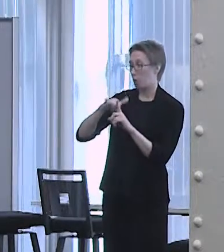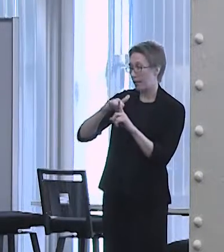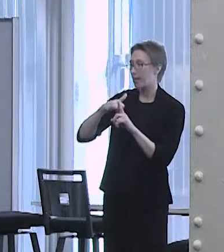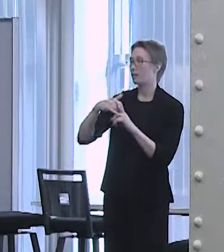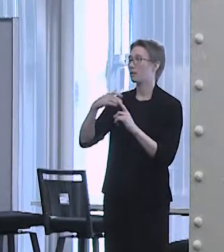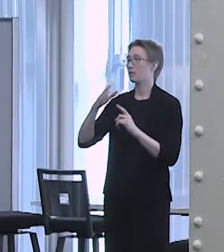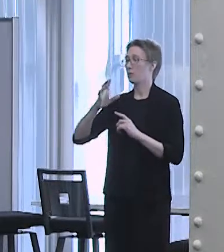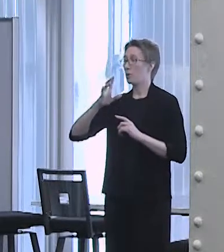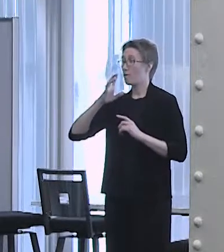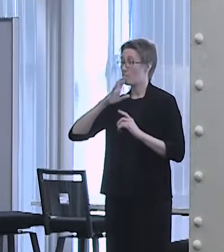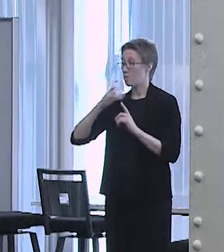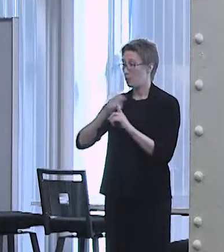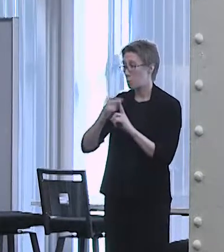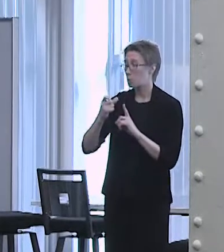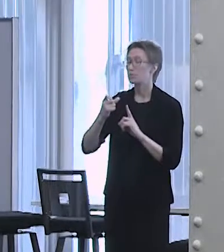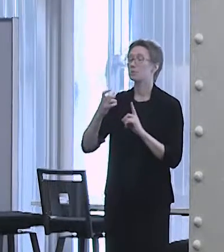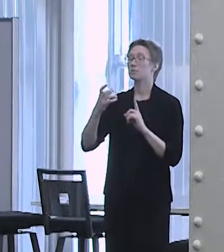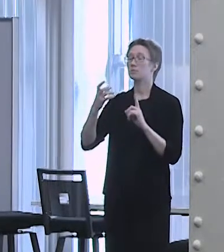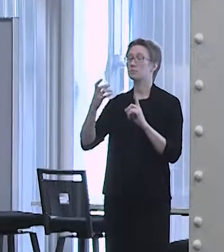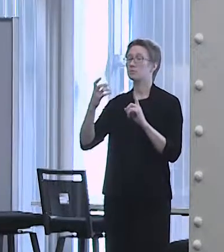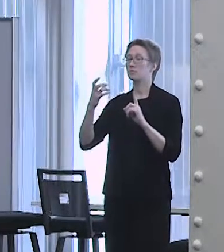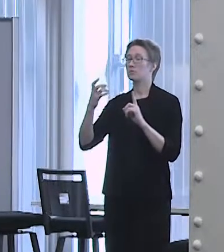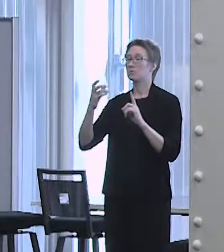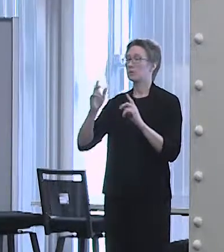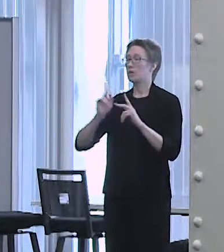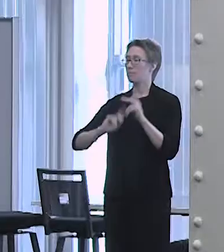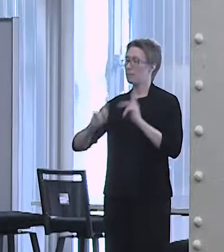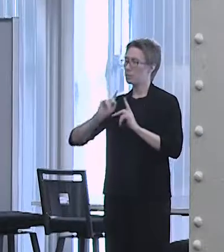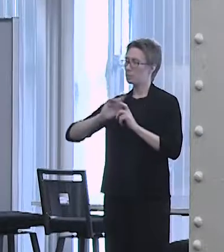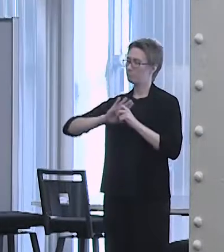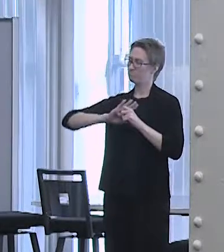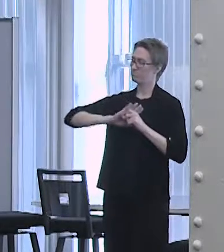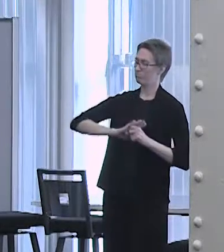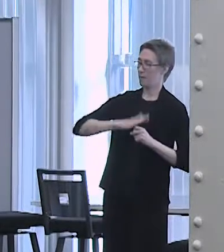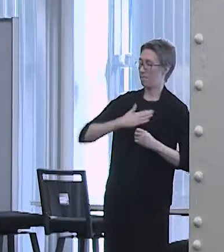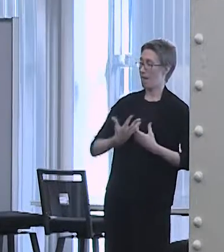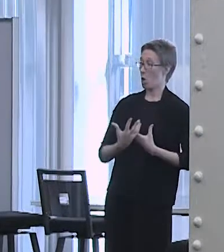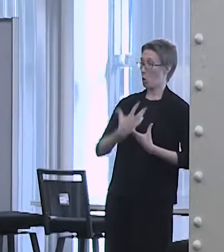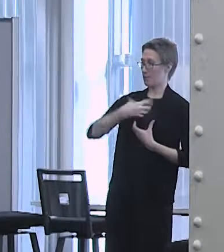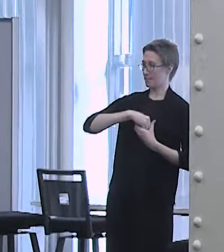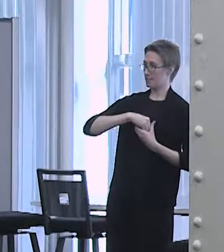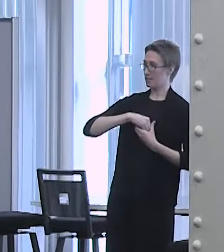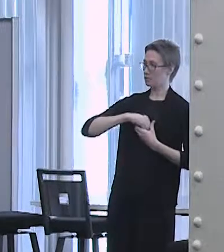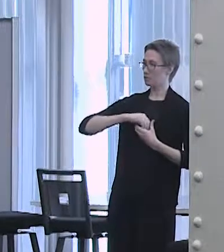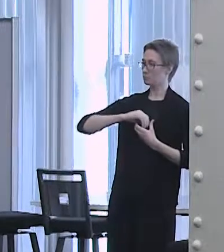on suppressing my autistic presentation instead of being empathetic.